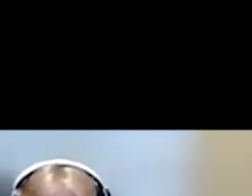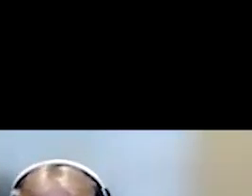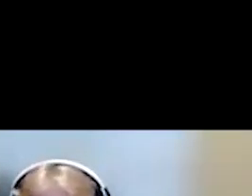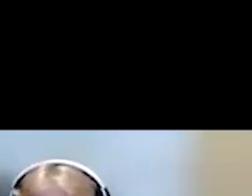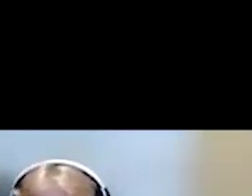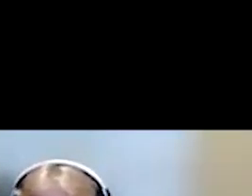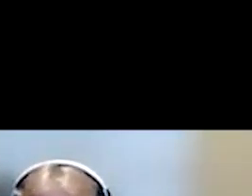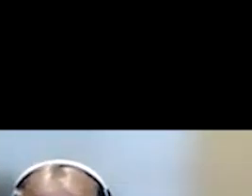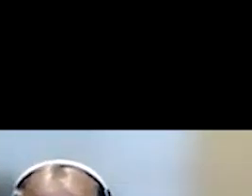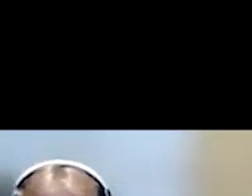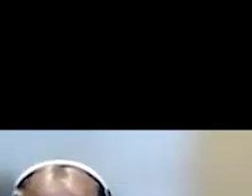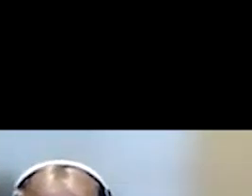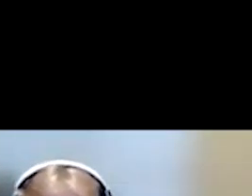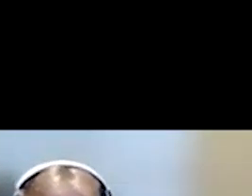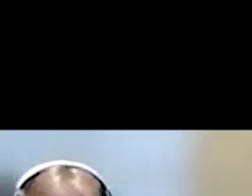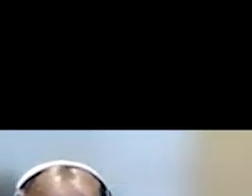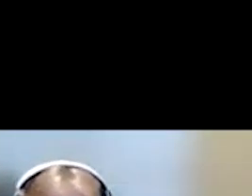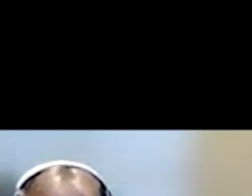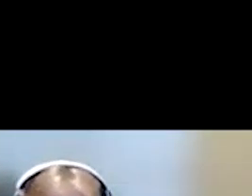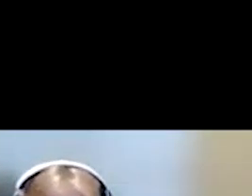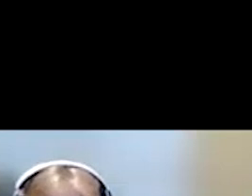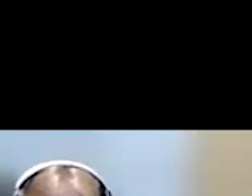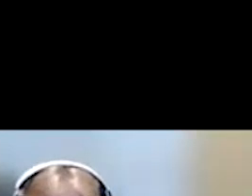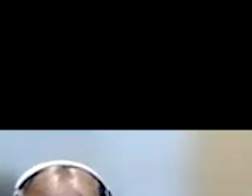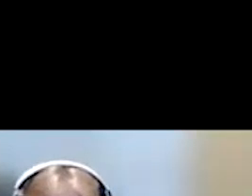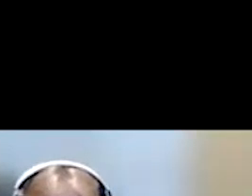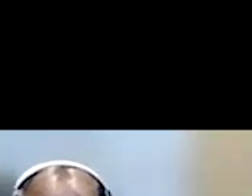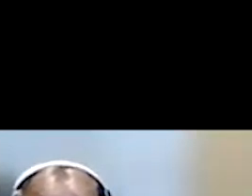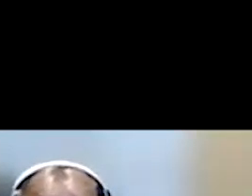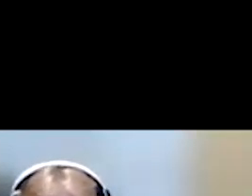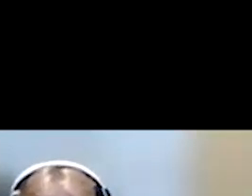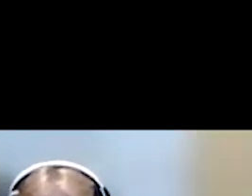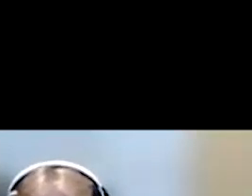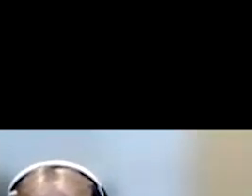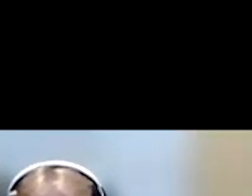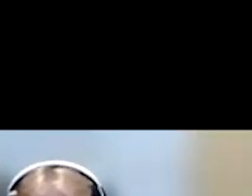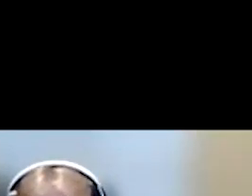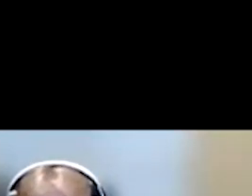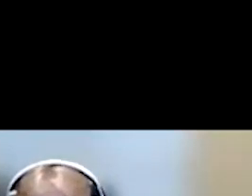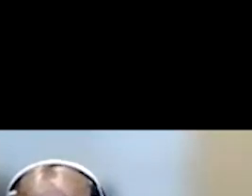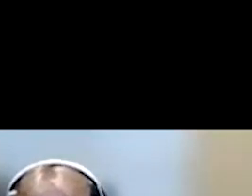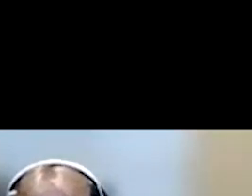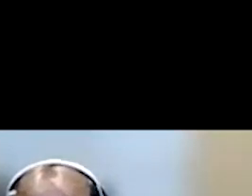So you want to just make sure that your presence is seen and felt by the students in the course.